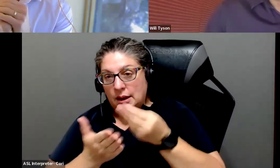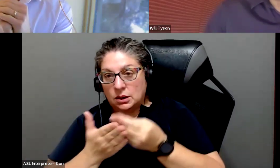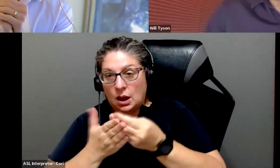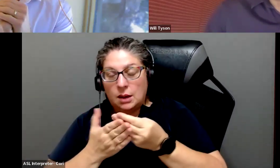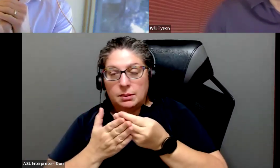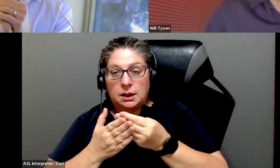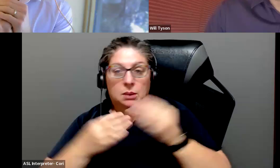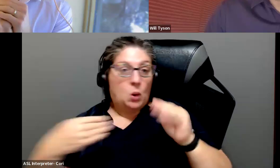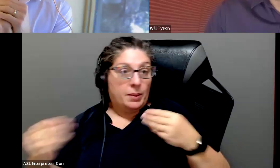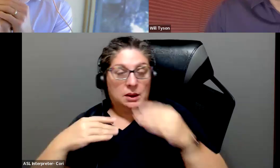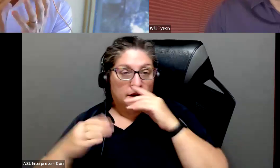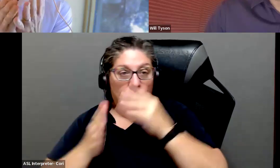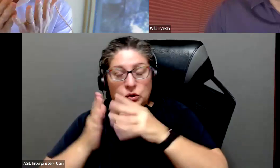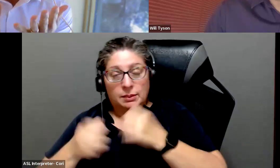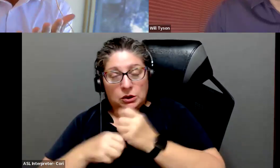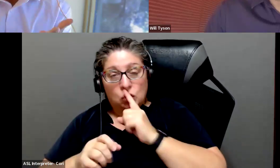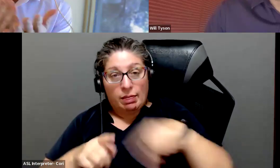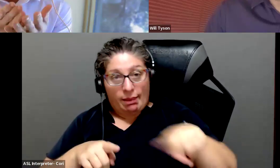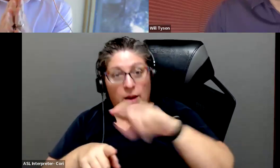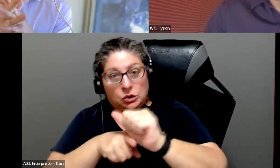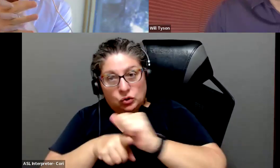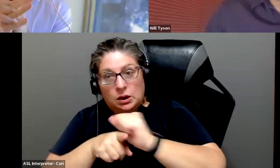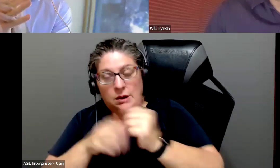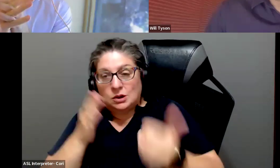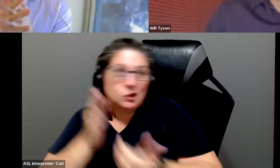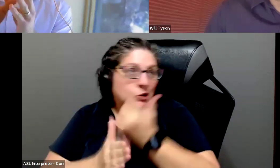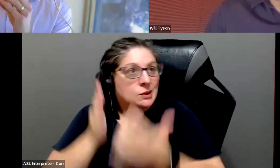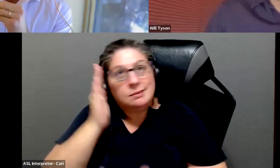students we need to make sure that they are trained in the newest and latest technologies.